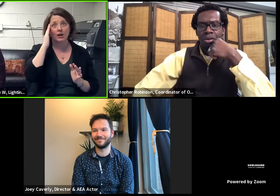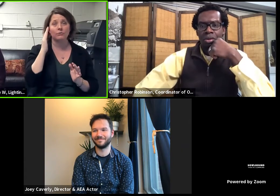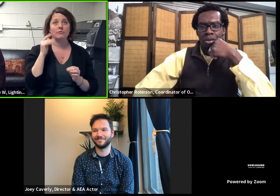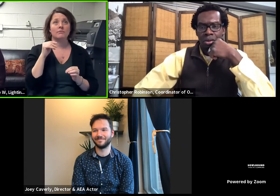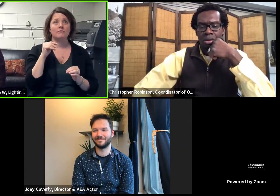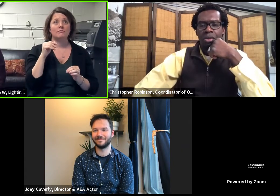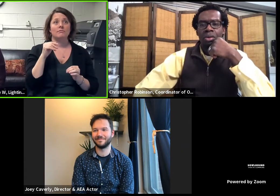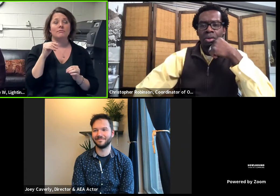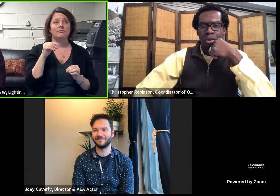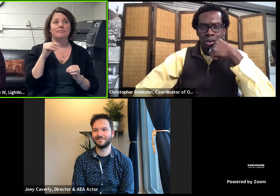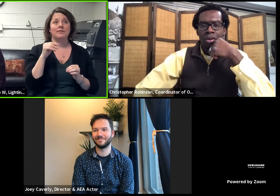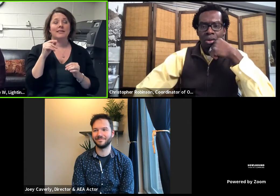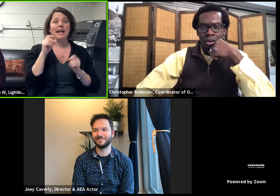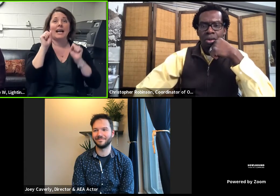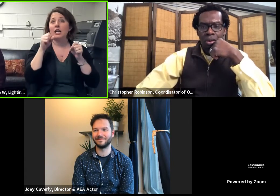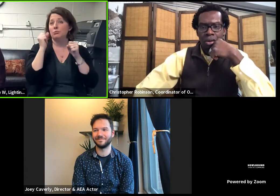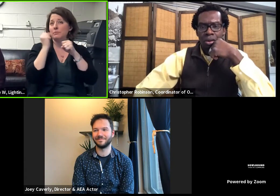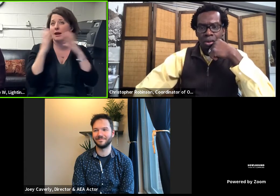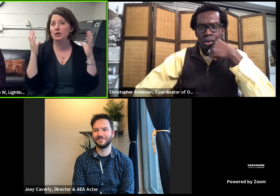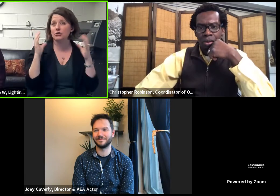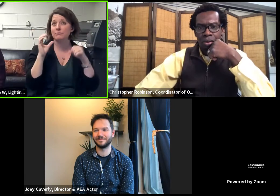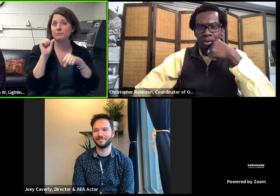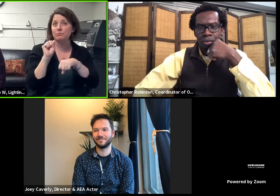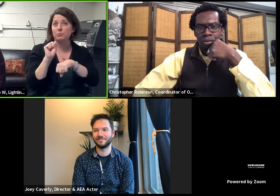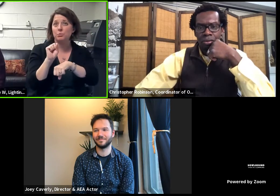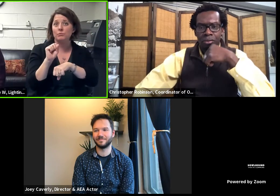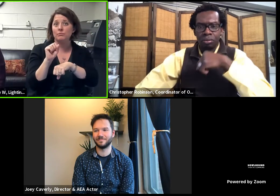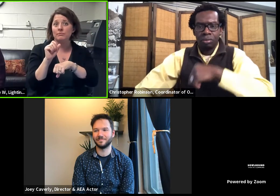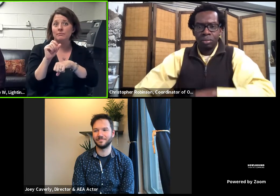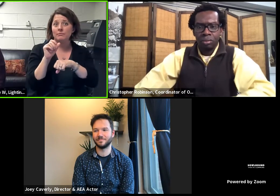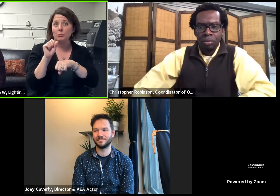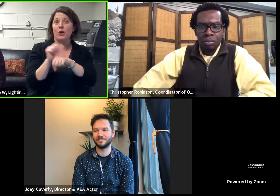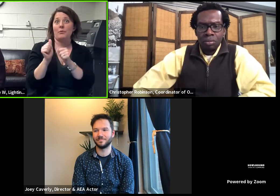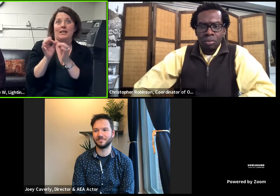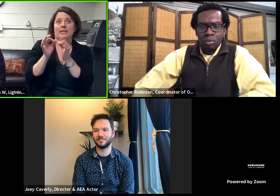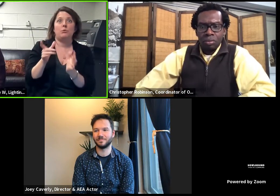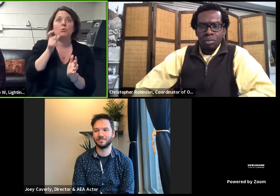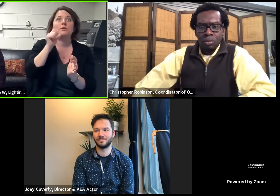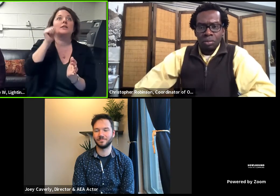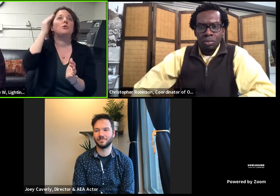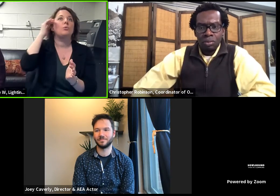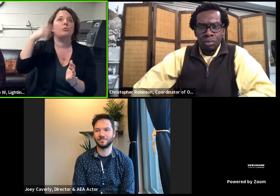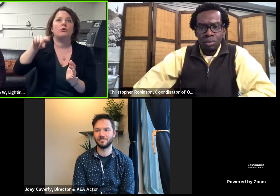and so we need to have interpreters that are aware of them. And then also when you think